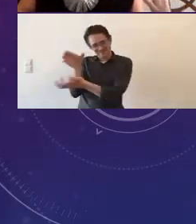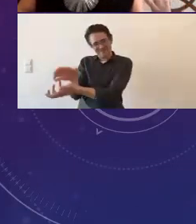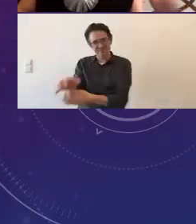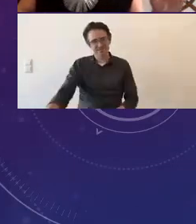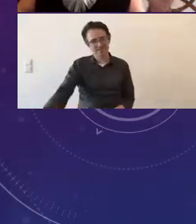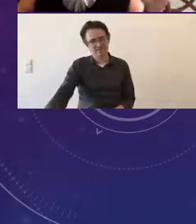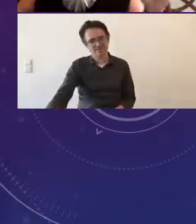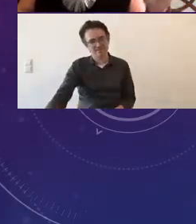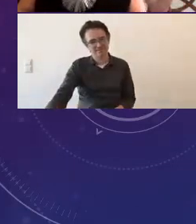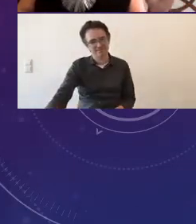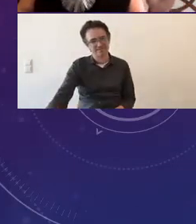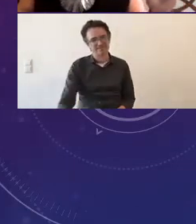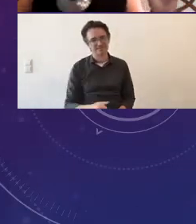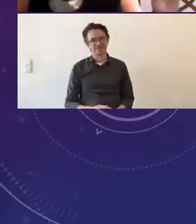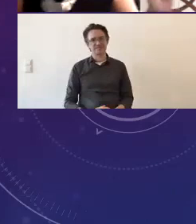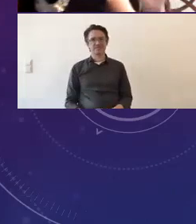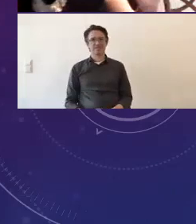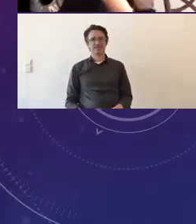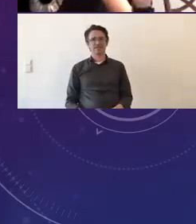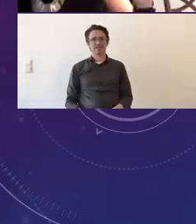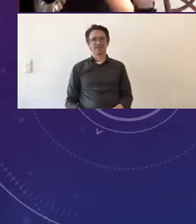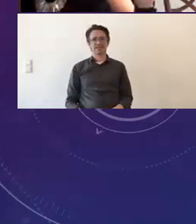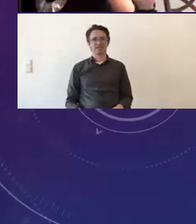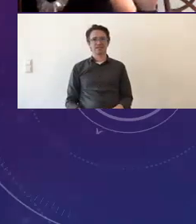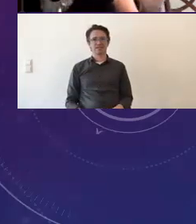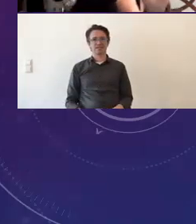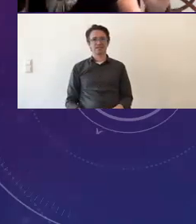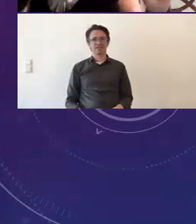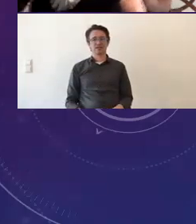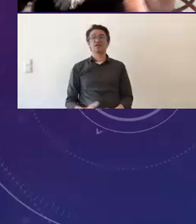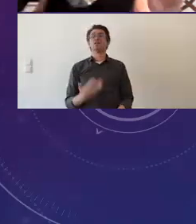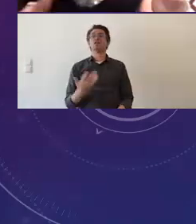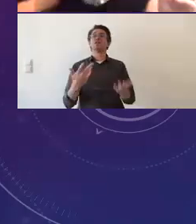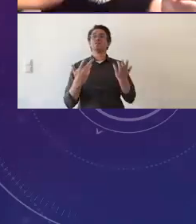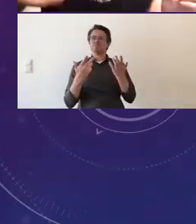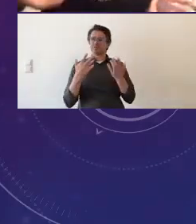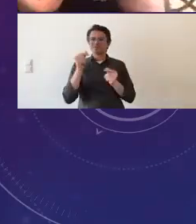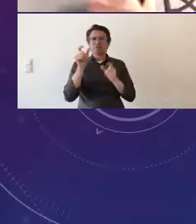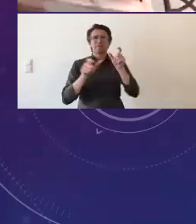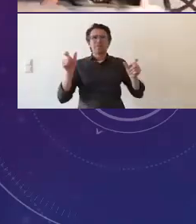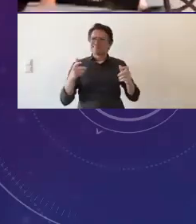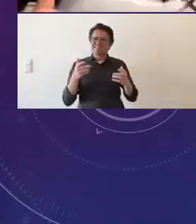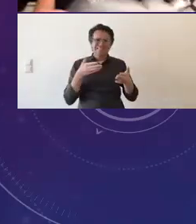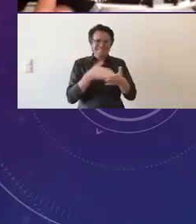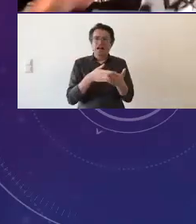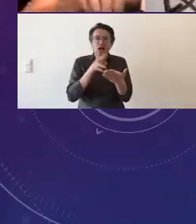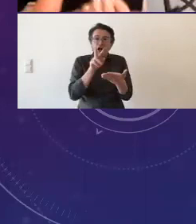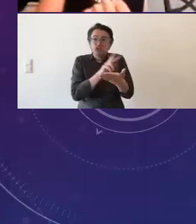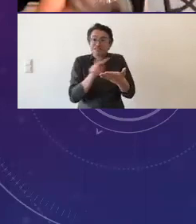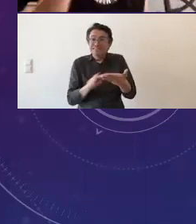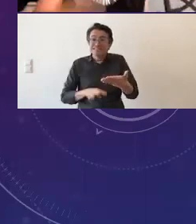read small handwriting so you can go back to using paper and pen but instead